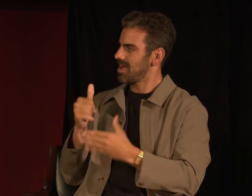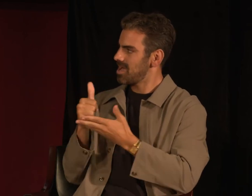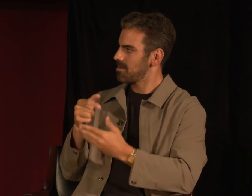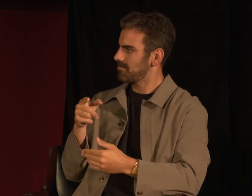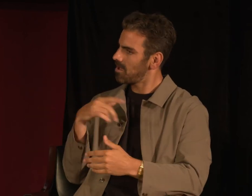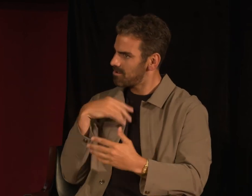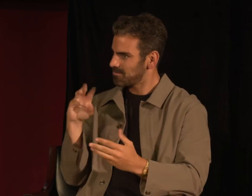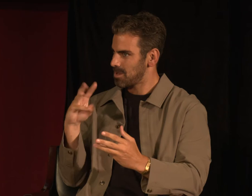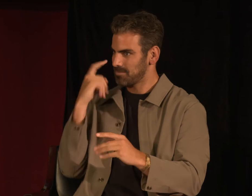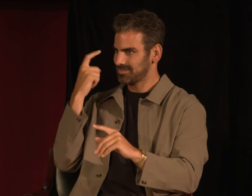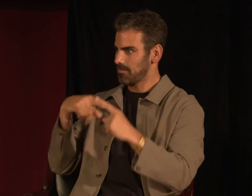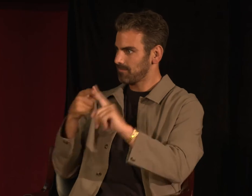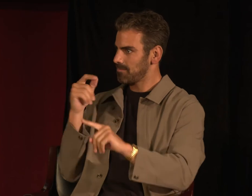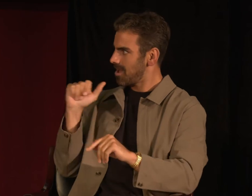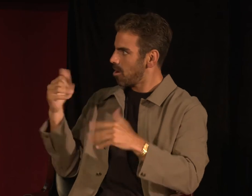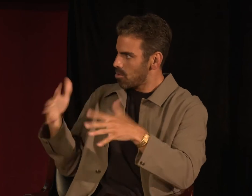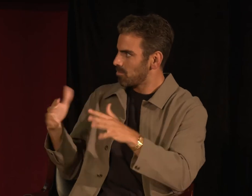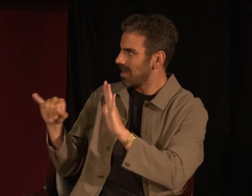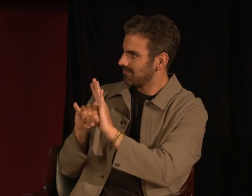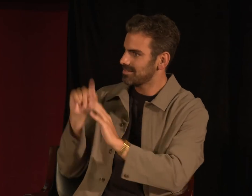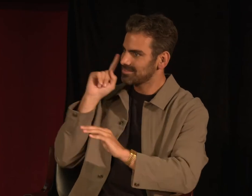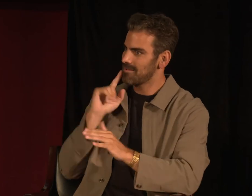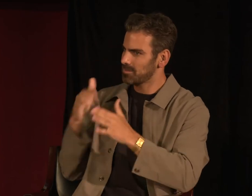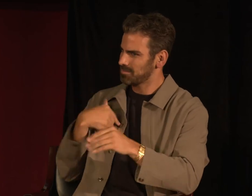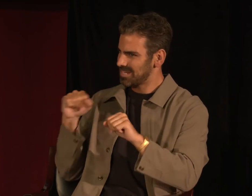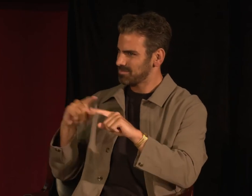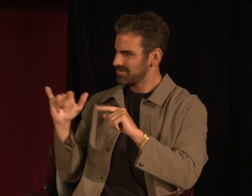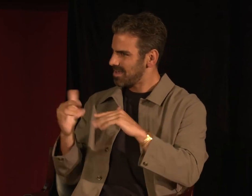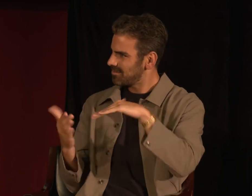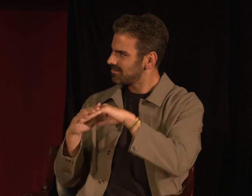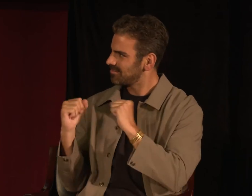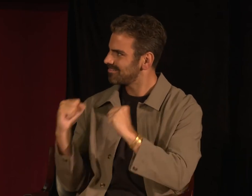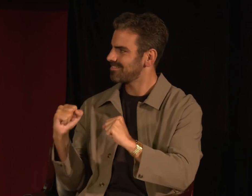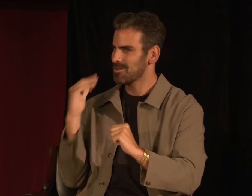history has really fueled her and her identity and helped her really remember so much, right. Of course she's identified as a Deaf person, but for her